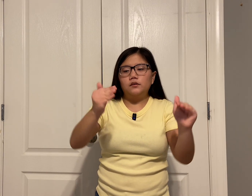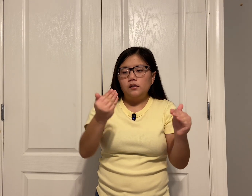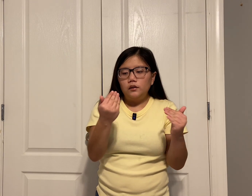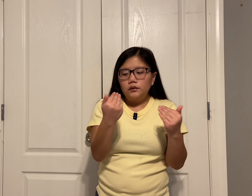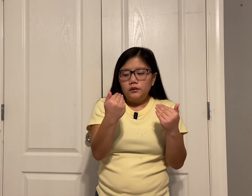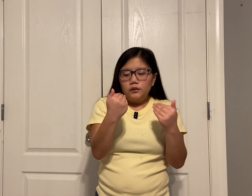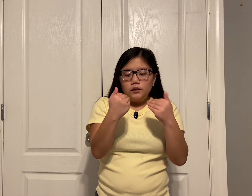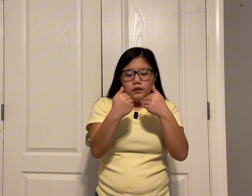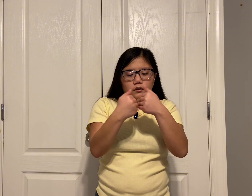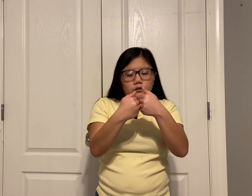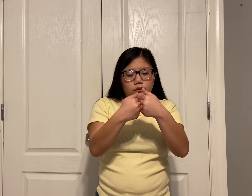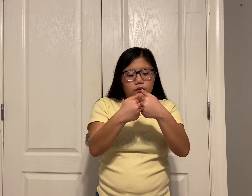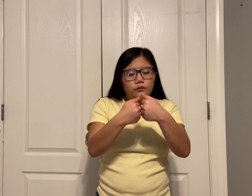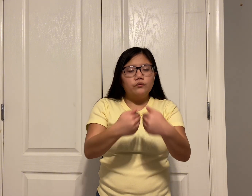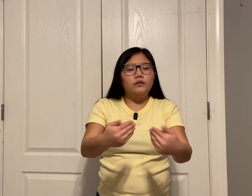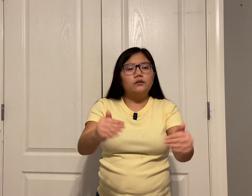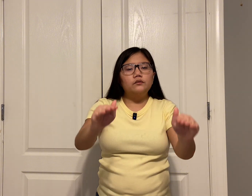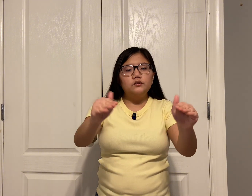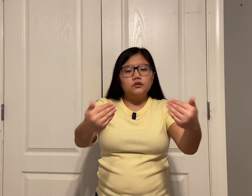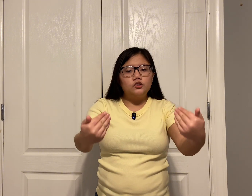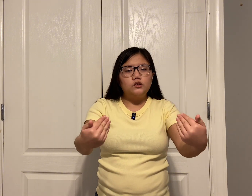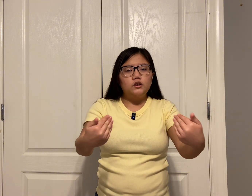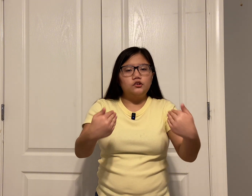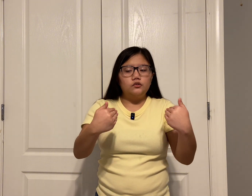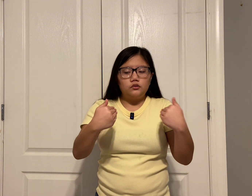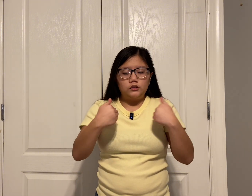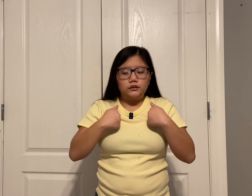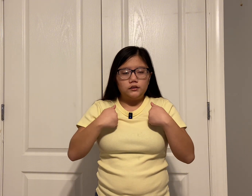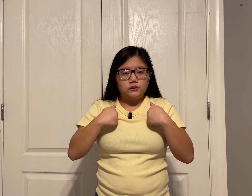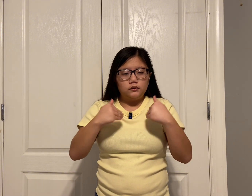And then your fingers should touch your chest.